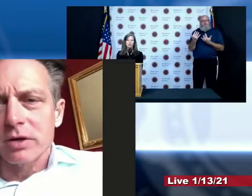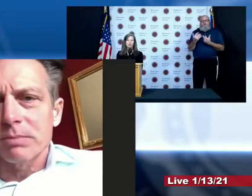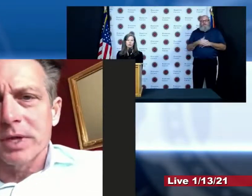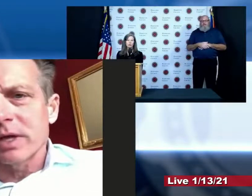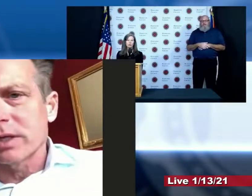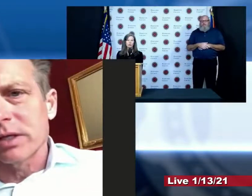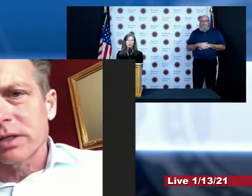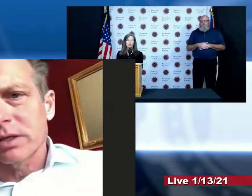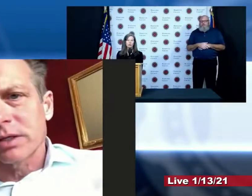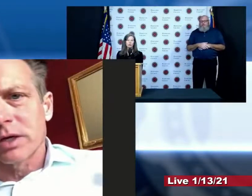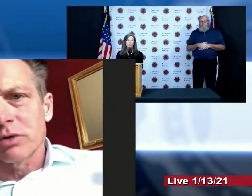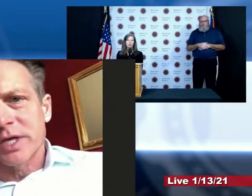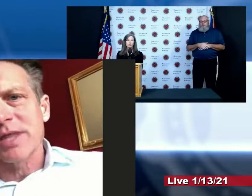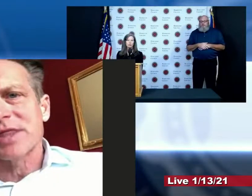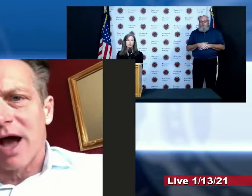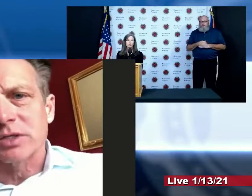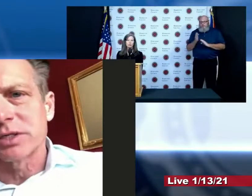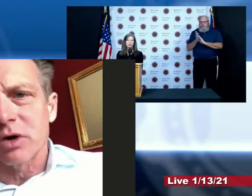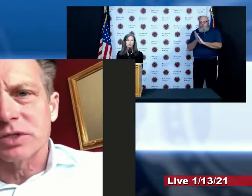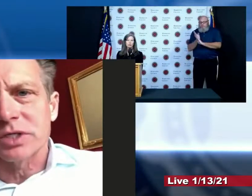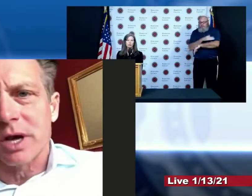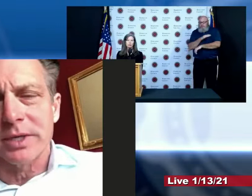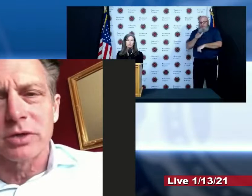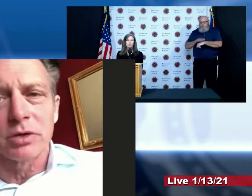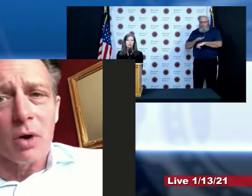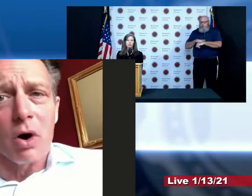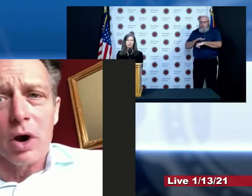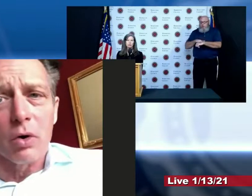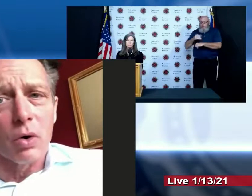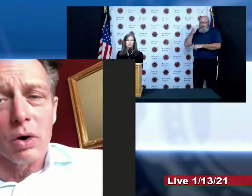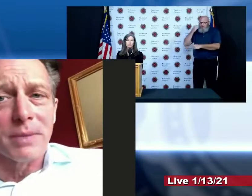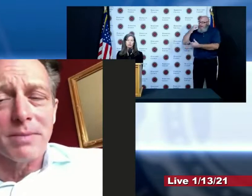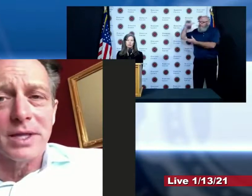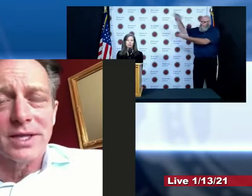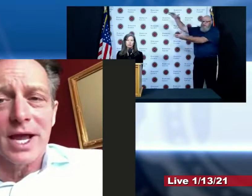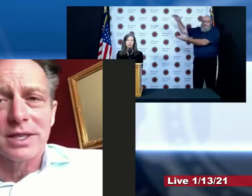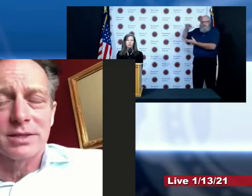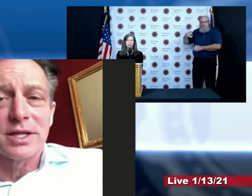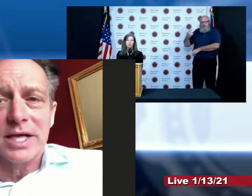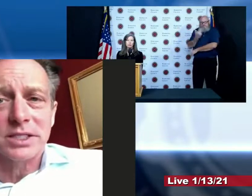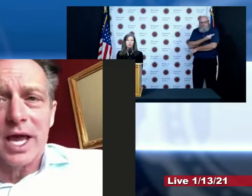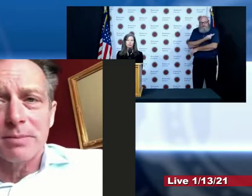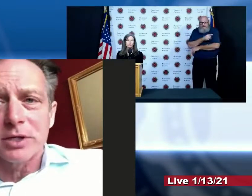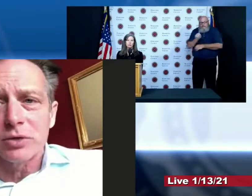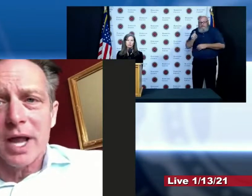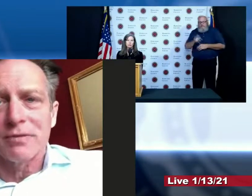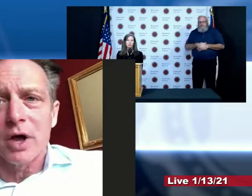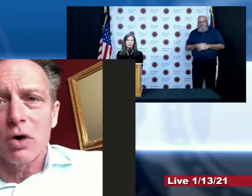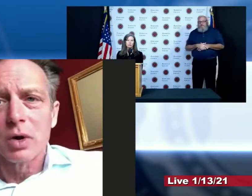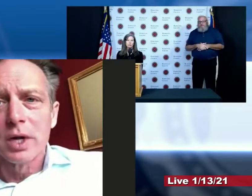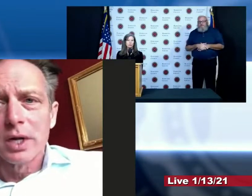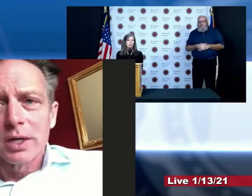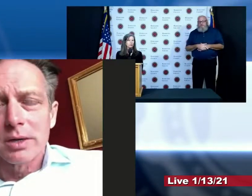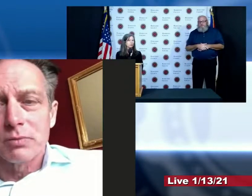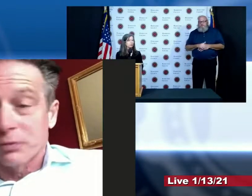could be you know 10,000 doses coming you tomorrow or maybe the the next day but you'd have no from